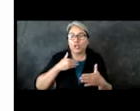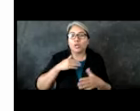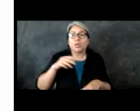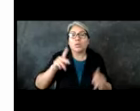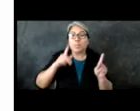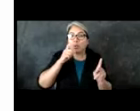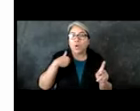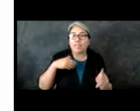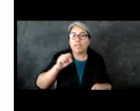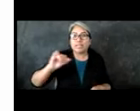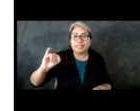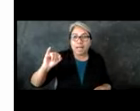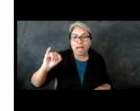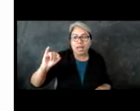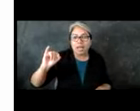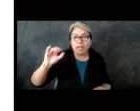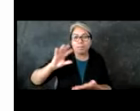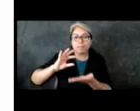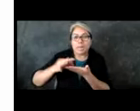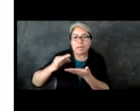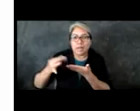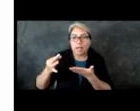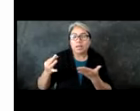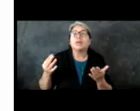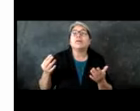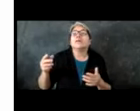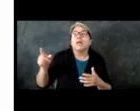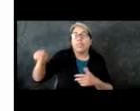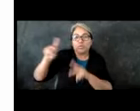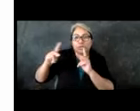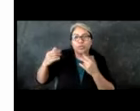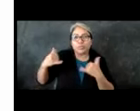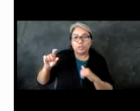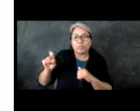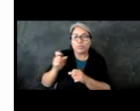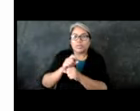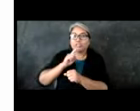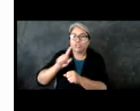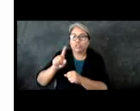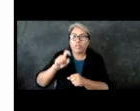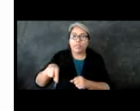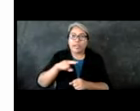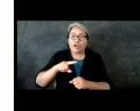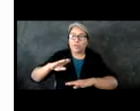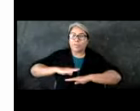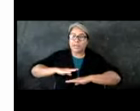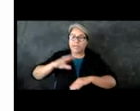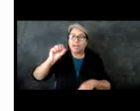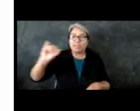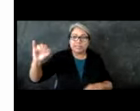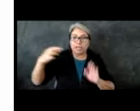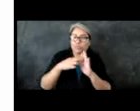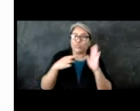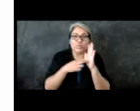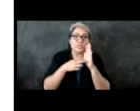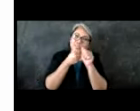have to meet the Cal works rule. And same thing like I said earlier about those that have SSI-linked Medi-Cal.